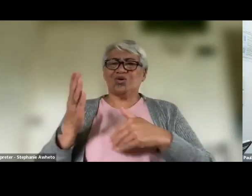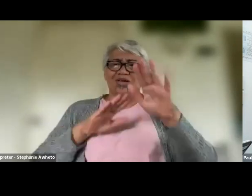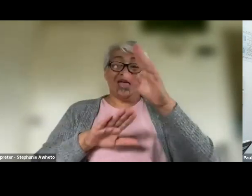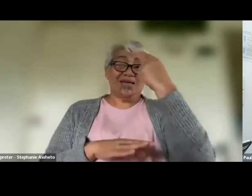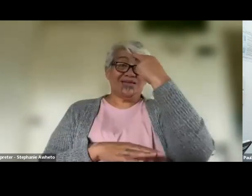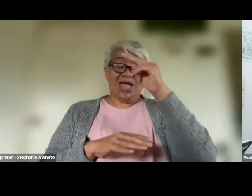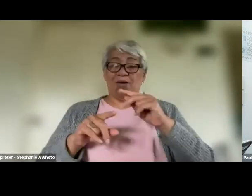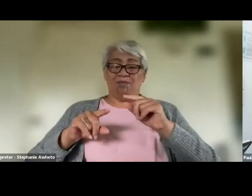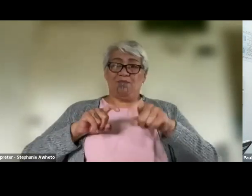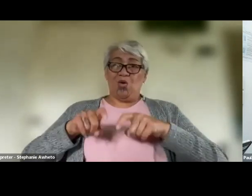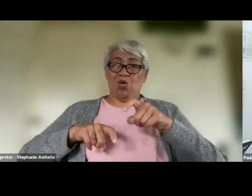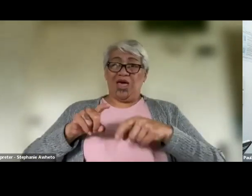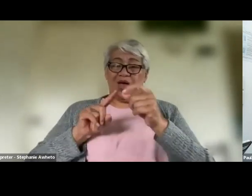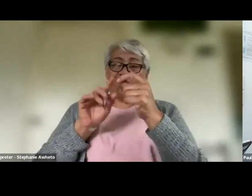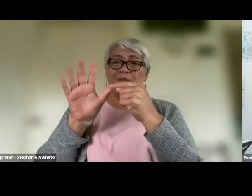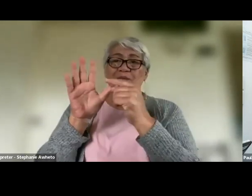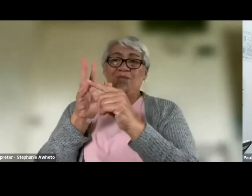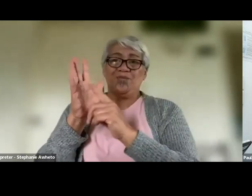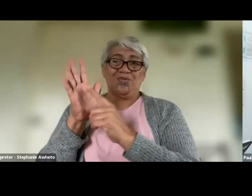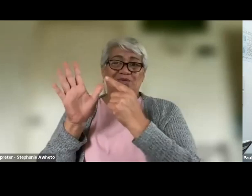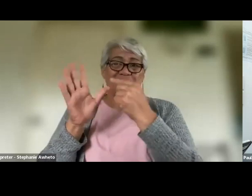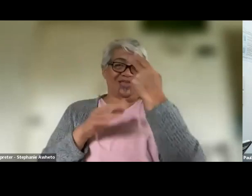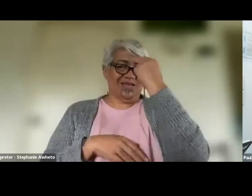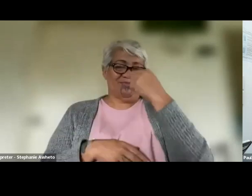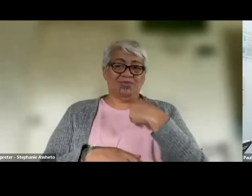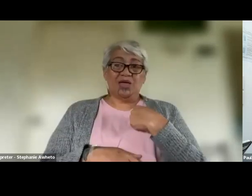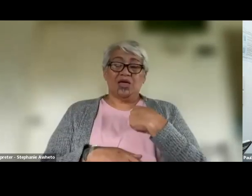Ko Paula Tesoriero tōku ingoa, ko taku tūranga mahi,